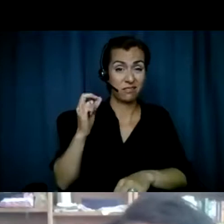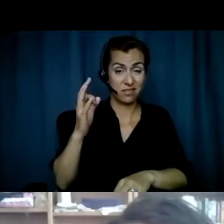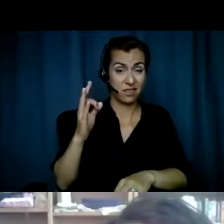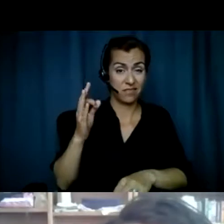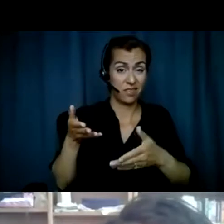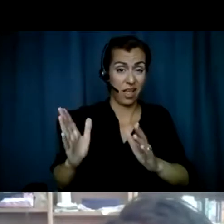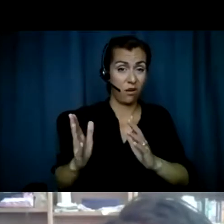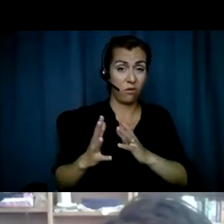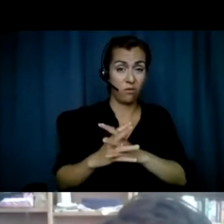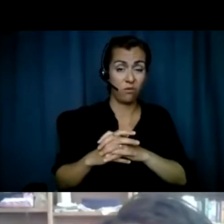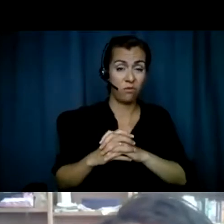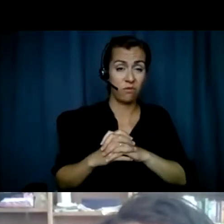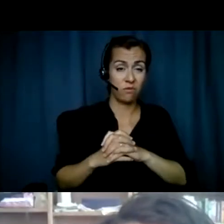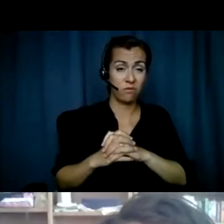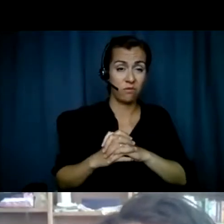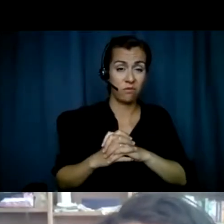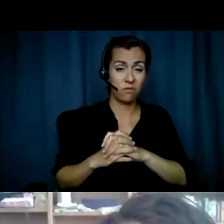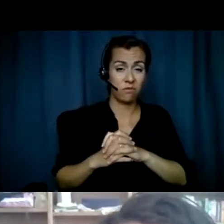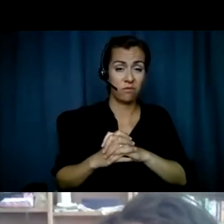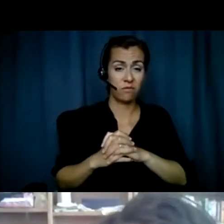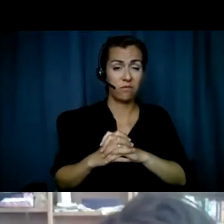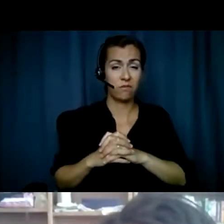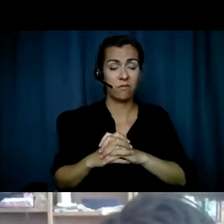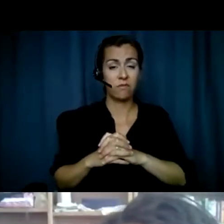intersectionality that people have in their